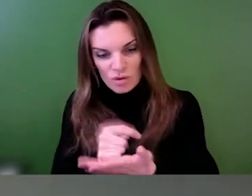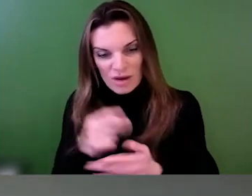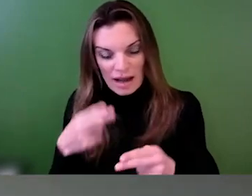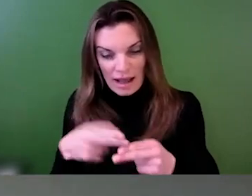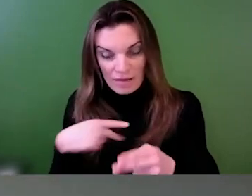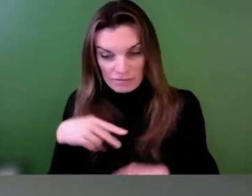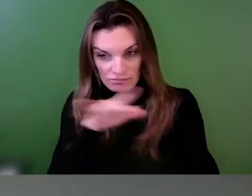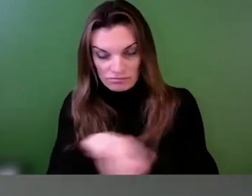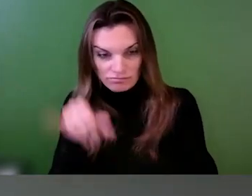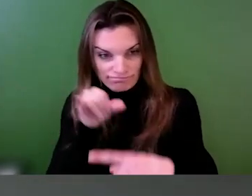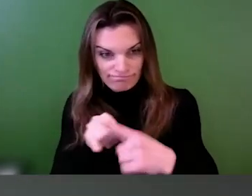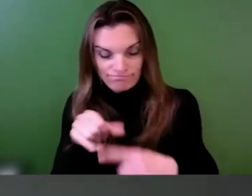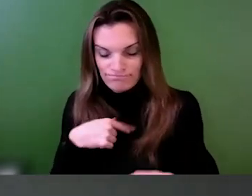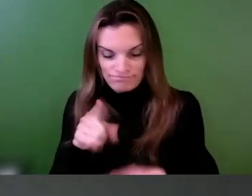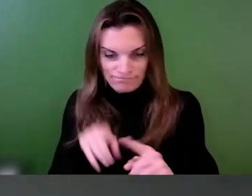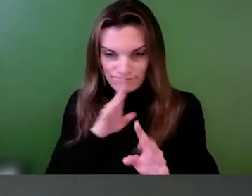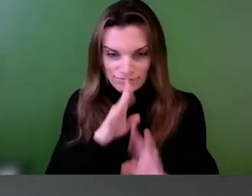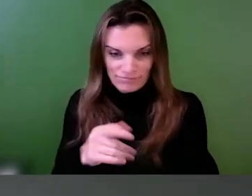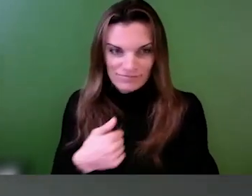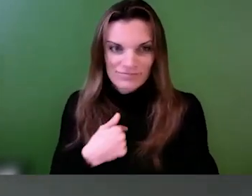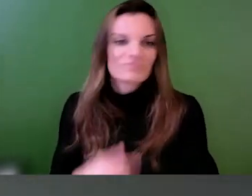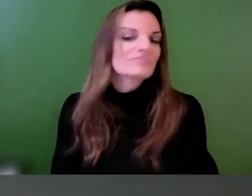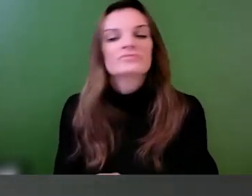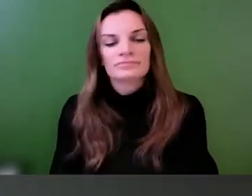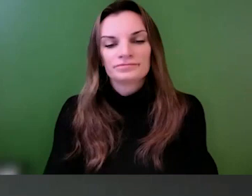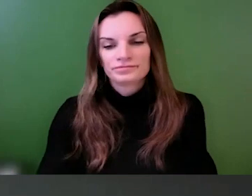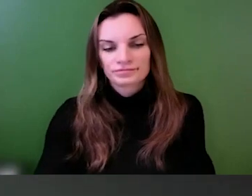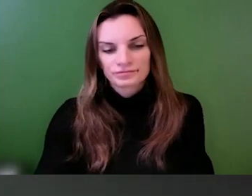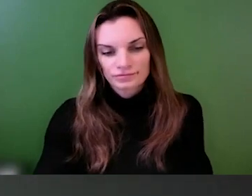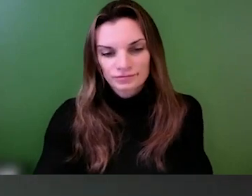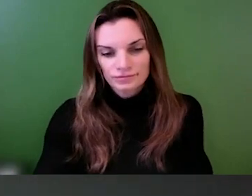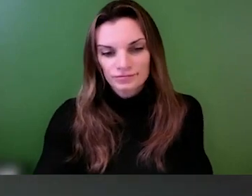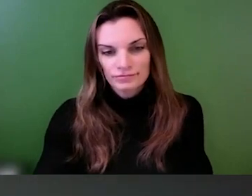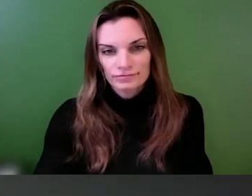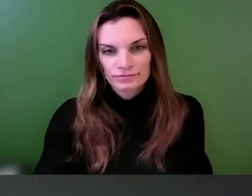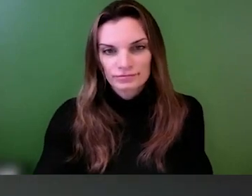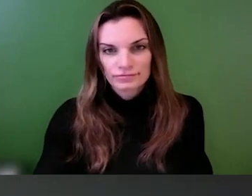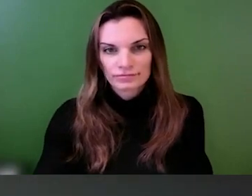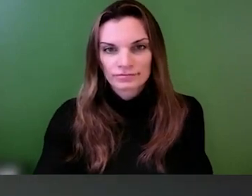going to Esch pretend to be able to pronounce in the chat. And I'm assuming this would go to